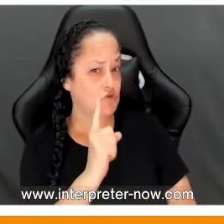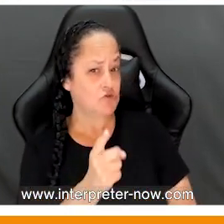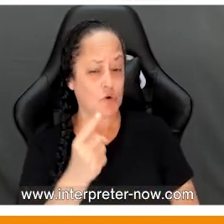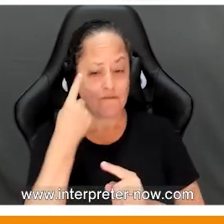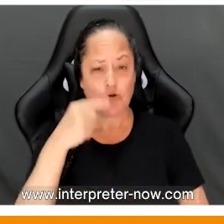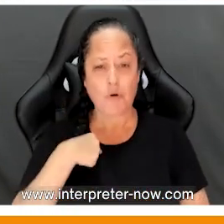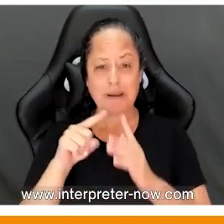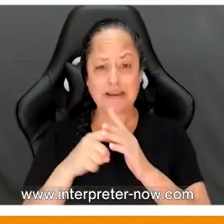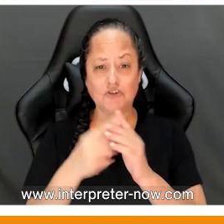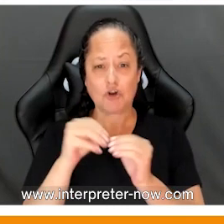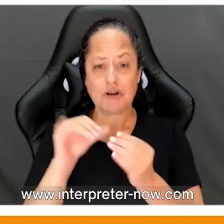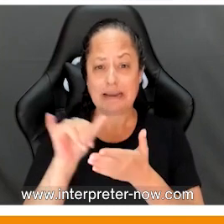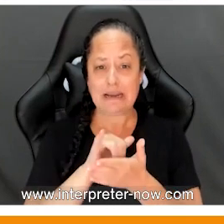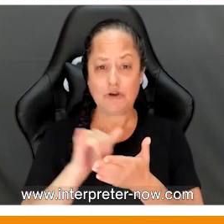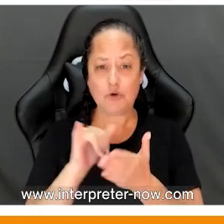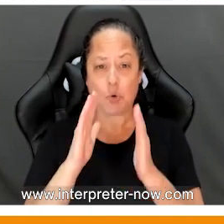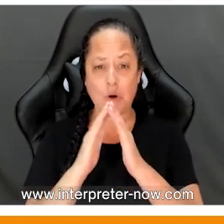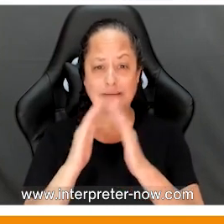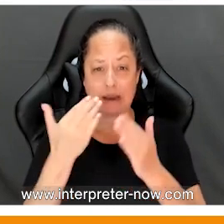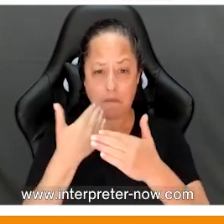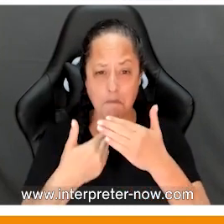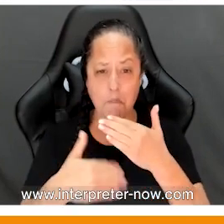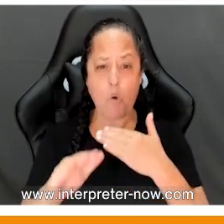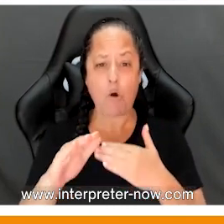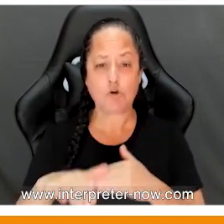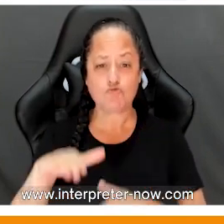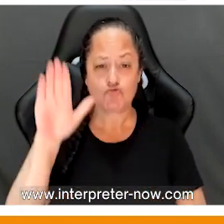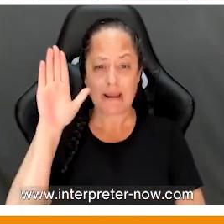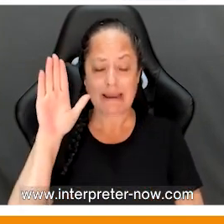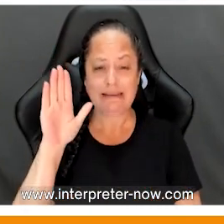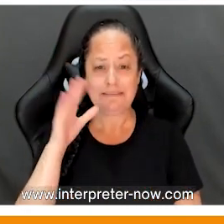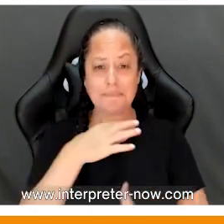For me, it started in New York City where I was born and raised.